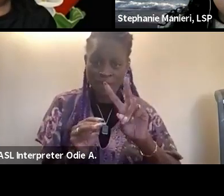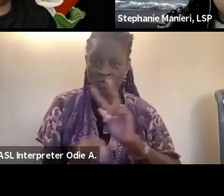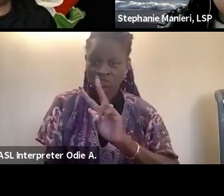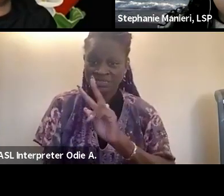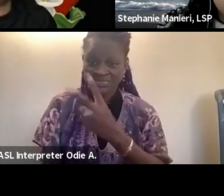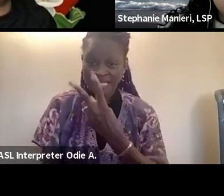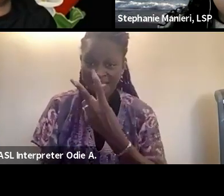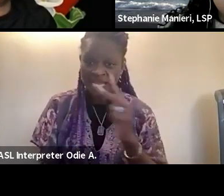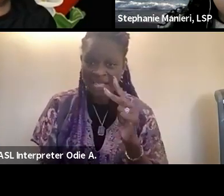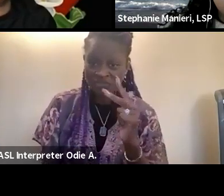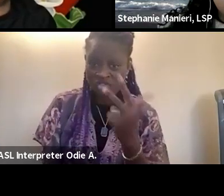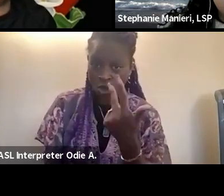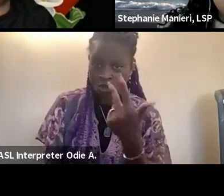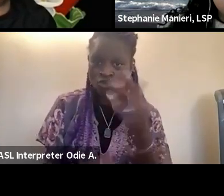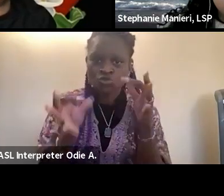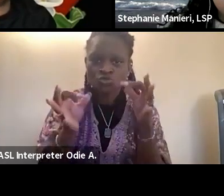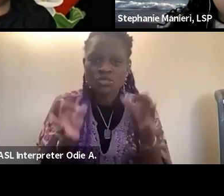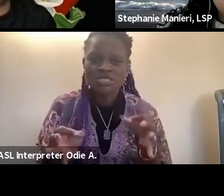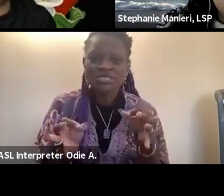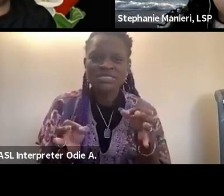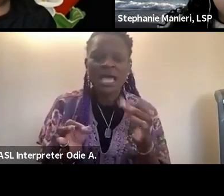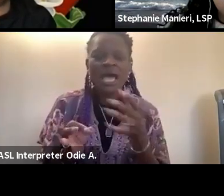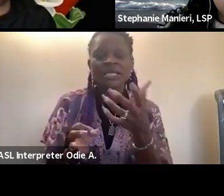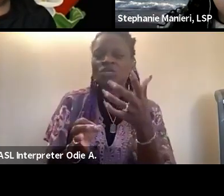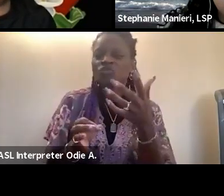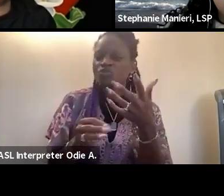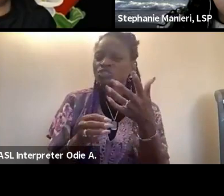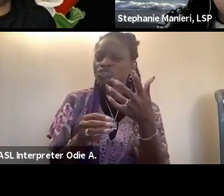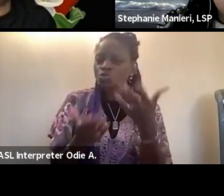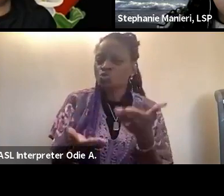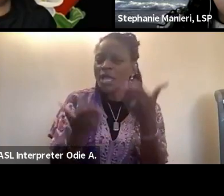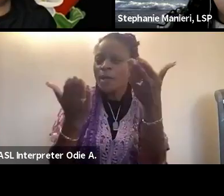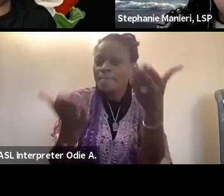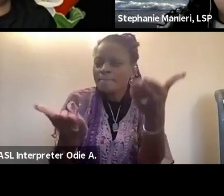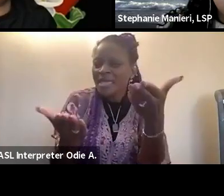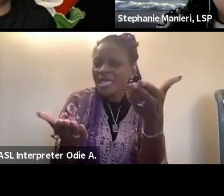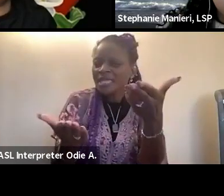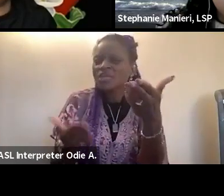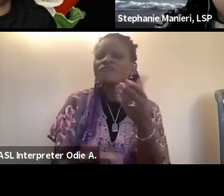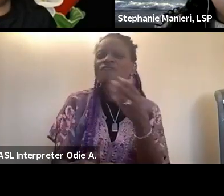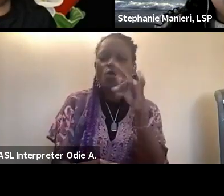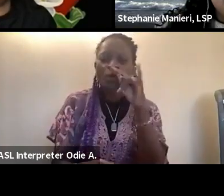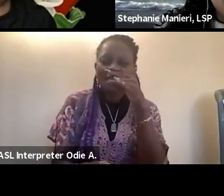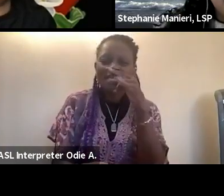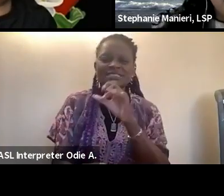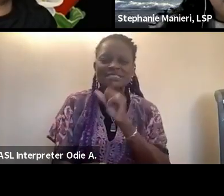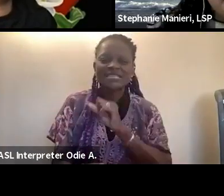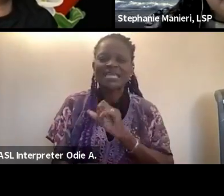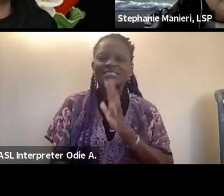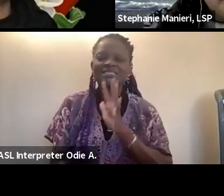decide whether to recommend shots for children aged five to eleven. In preparation for this decision, the